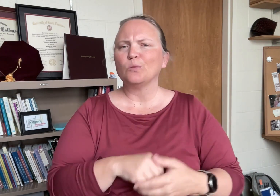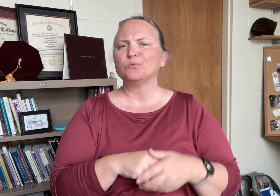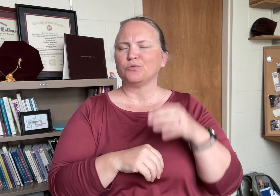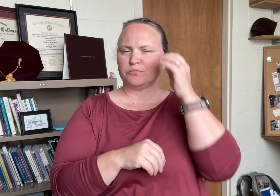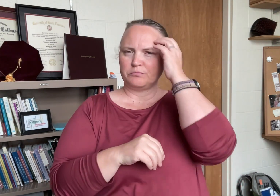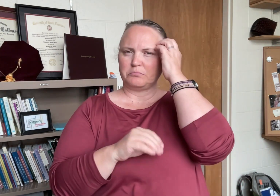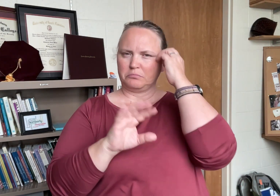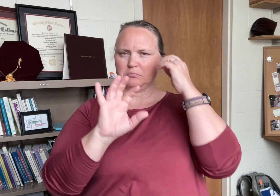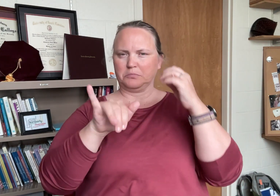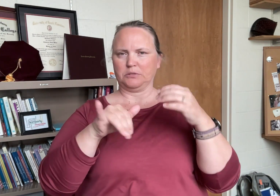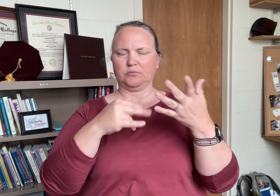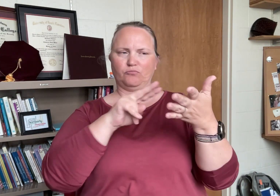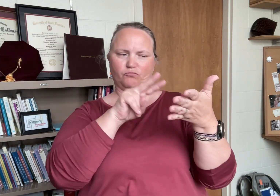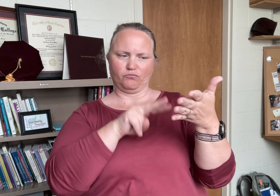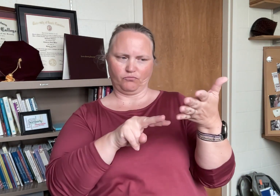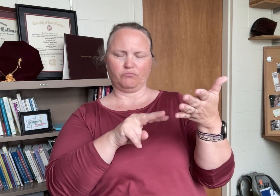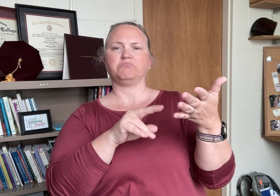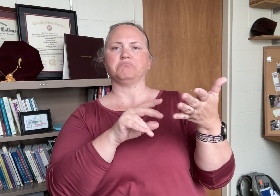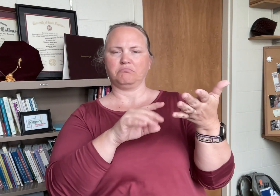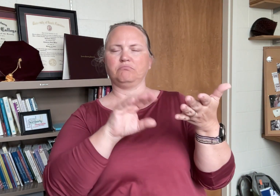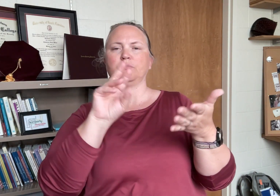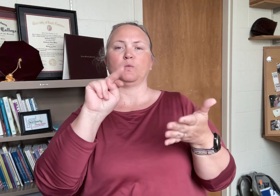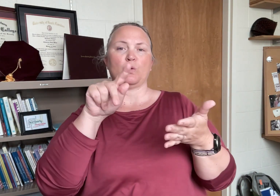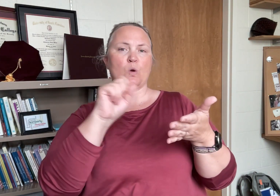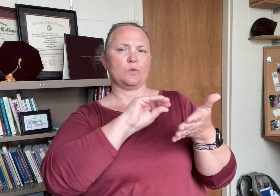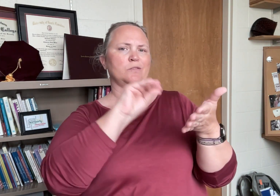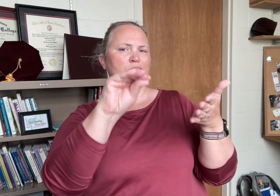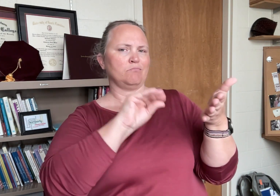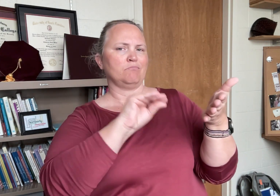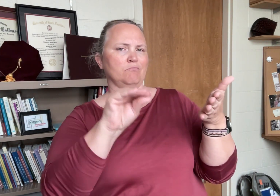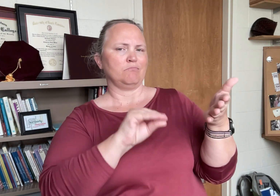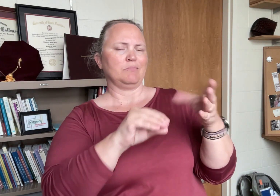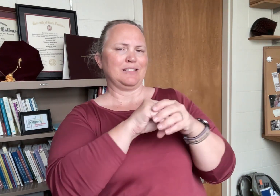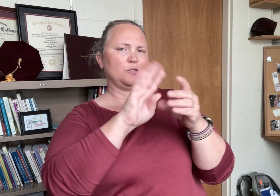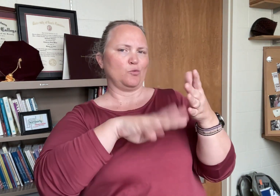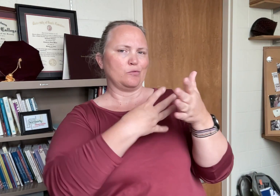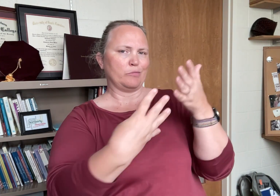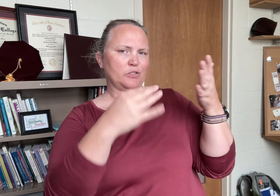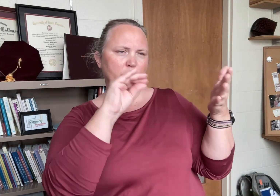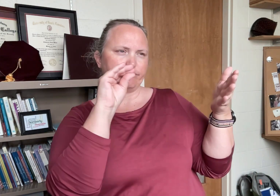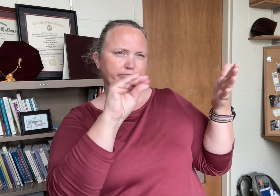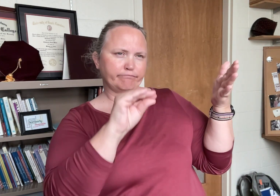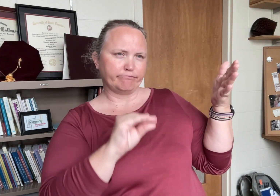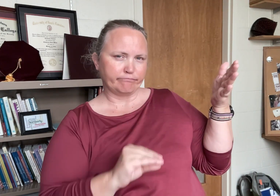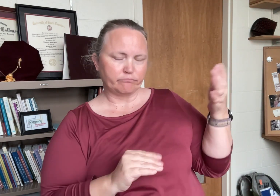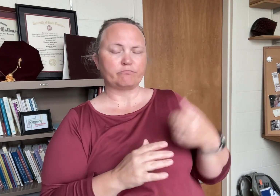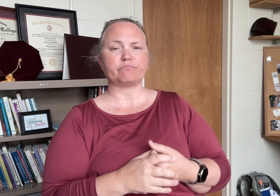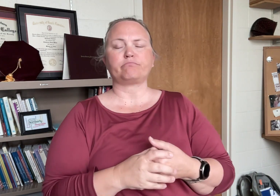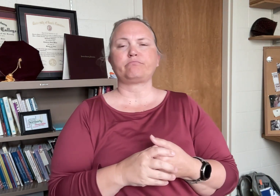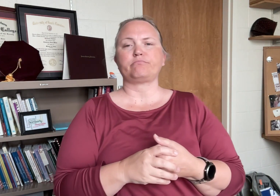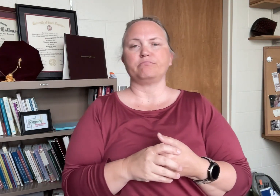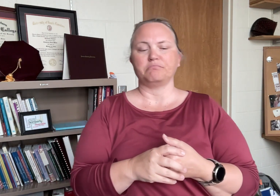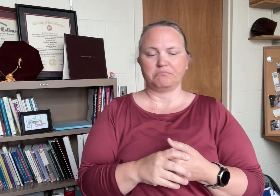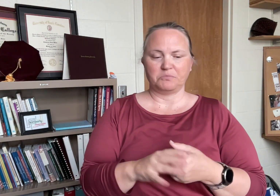who the authors are, what approach they take to their research and so forth. And again, you're going to be putting these notes in your spreadsheet or your database.